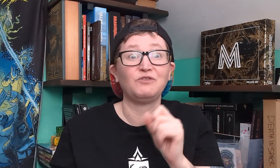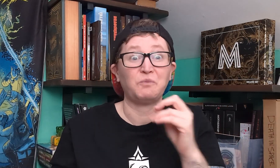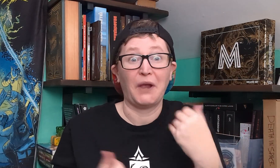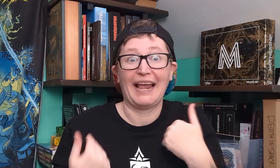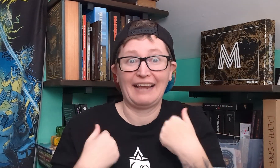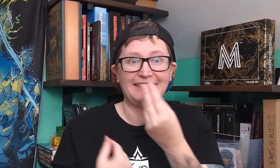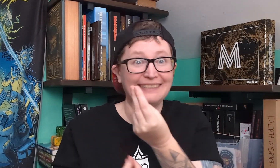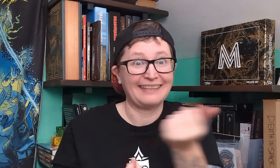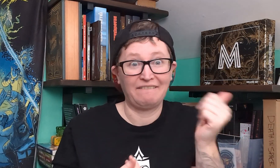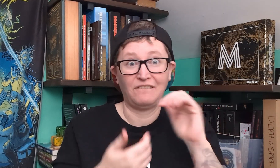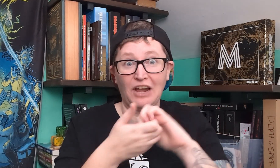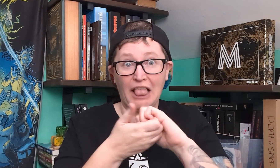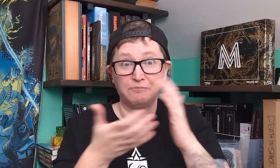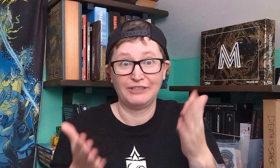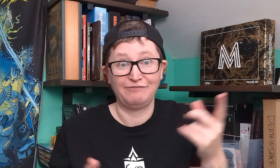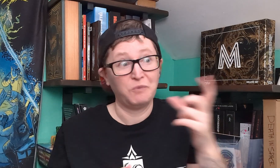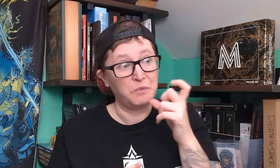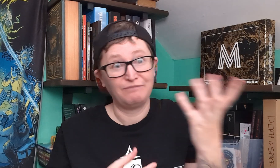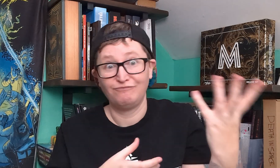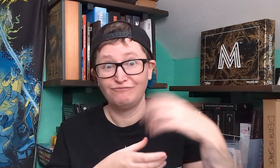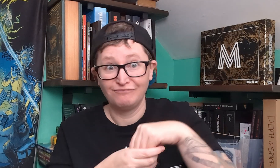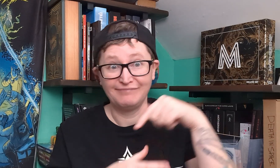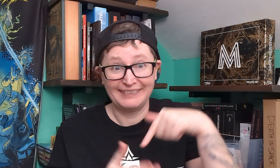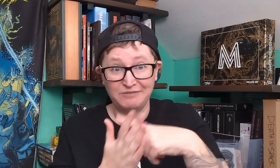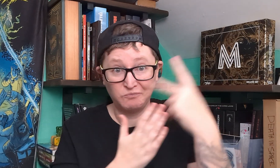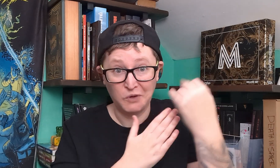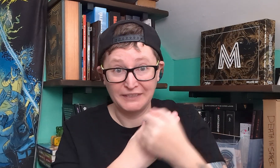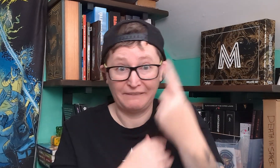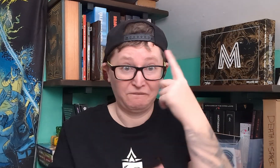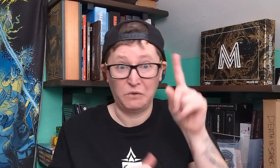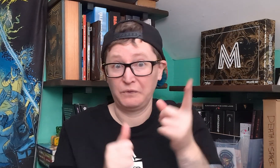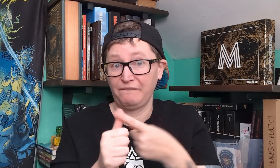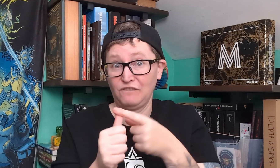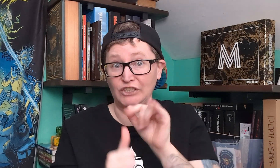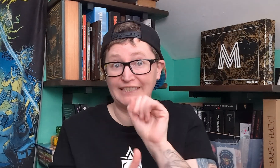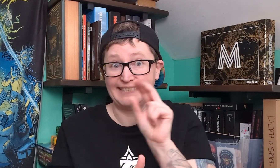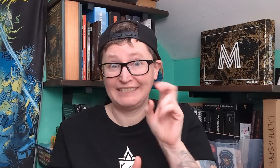So, we have several collaborators joined on the project for the first issue.